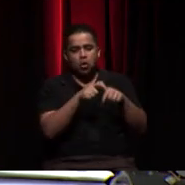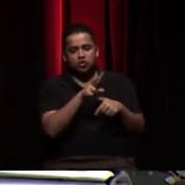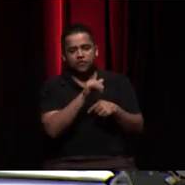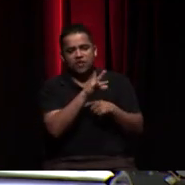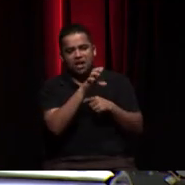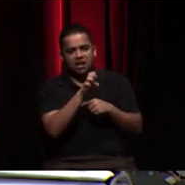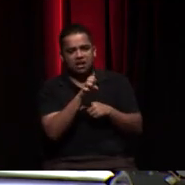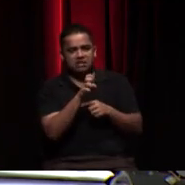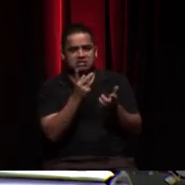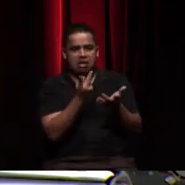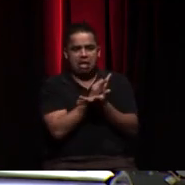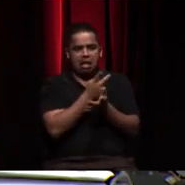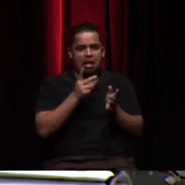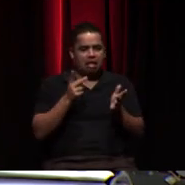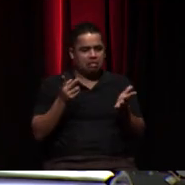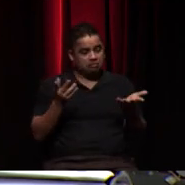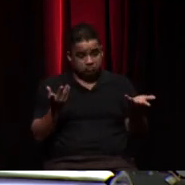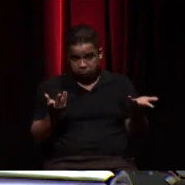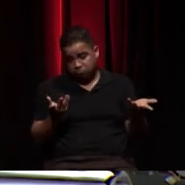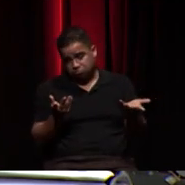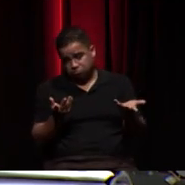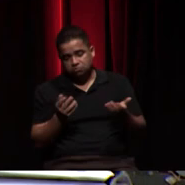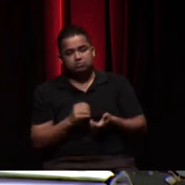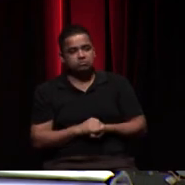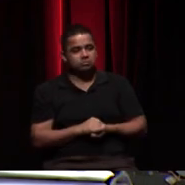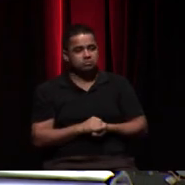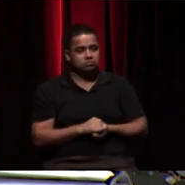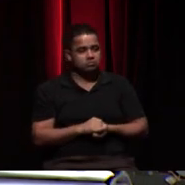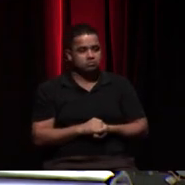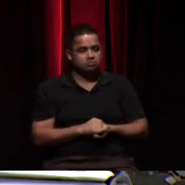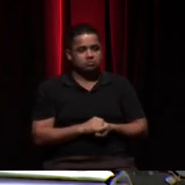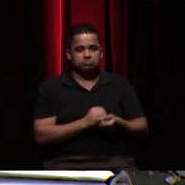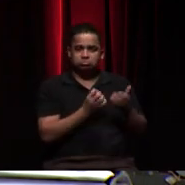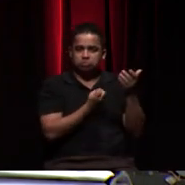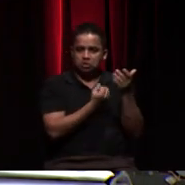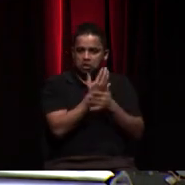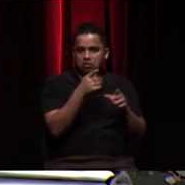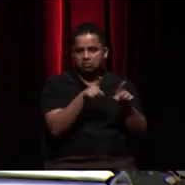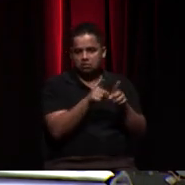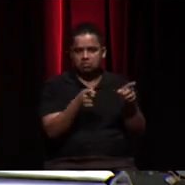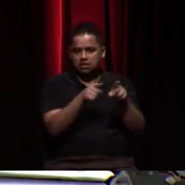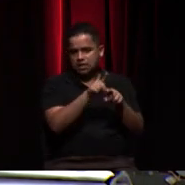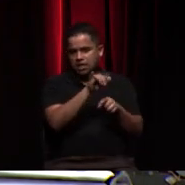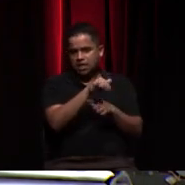saying it’s a different thing. In Creators, which we did together with Intel, that I mentioned here, for example,